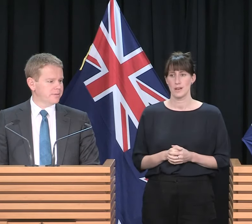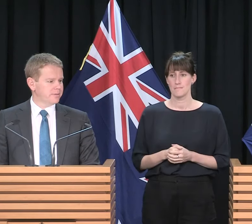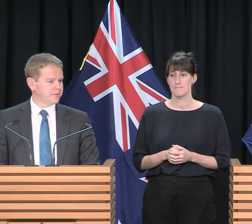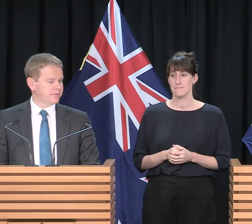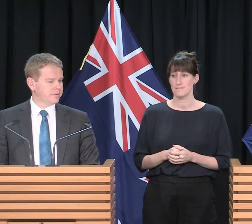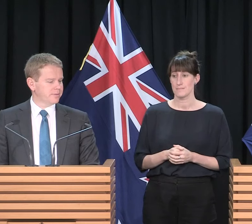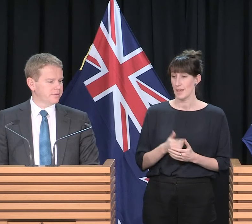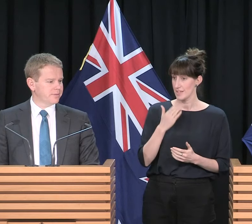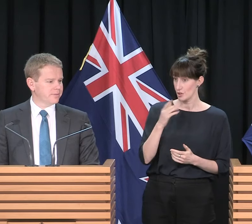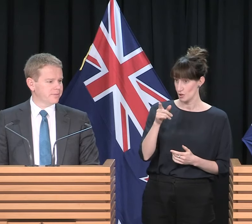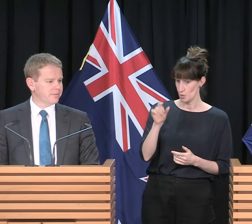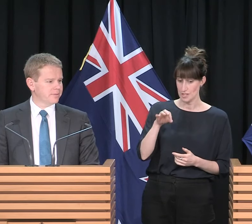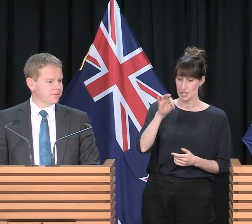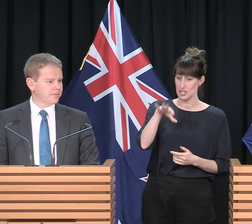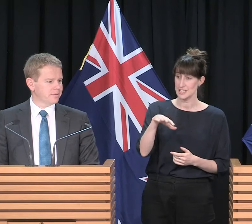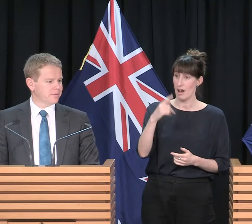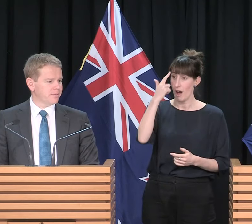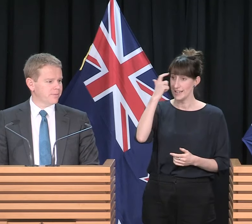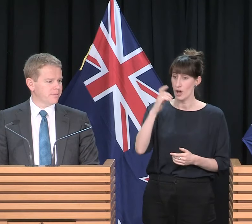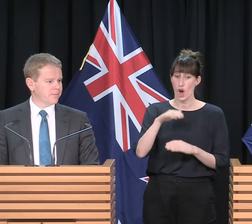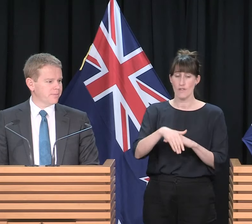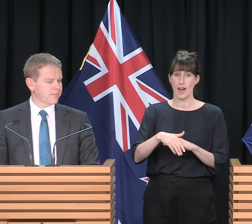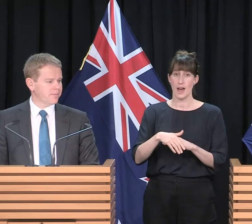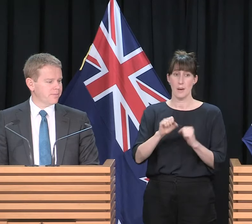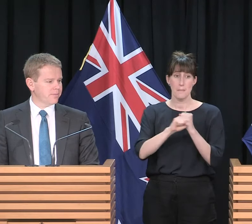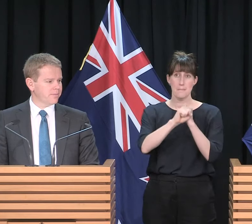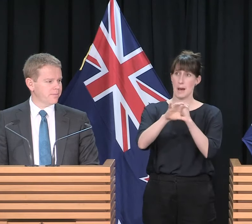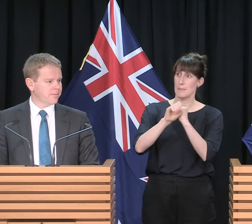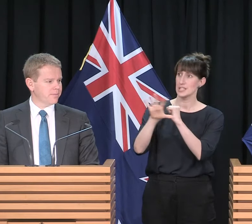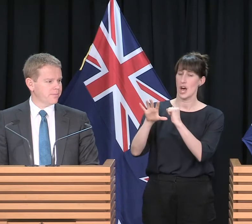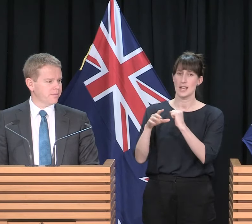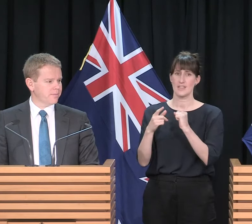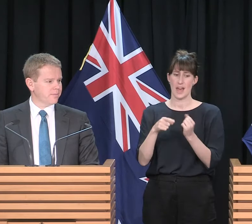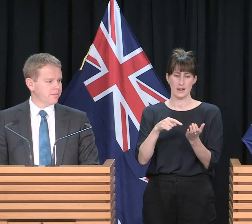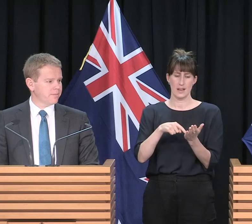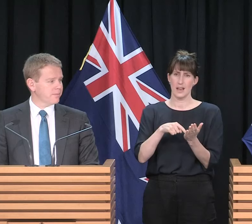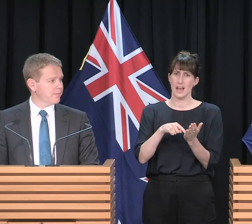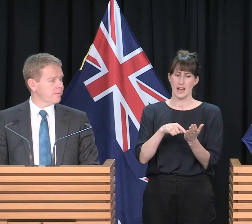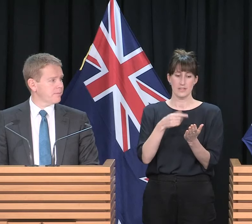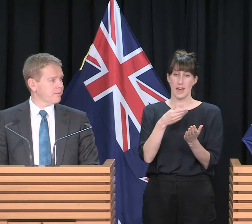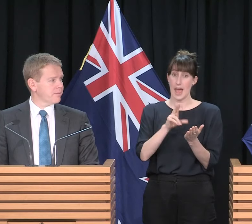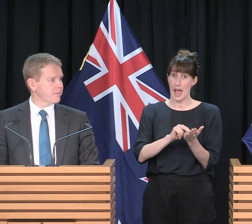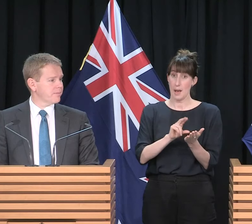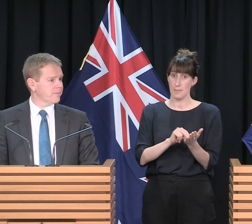away, and information will be accessed if - and only if -